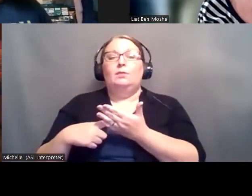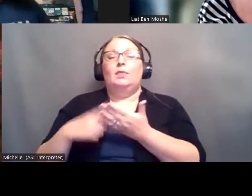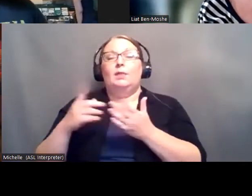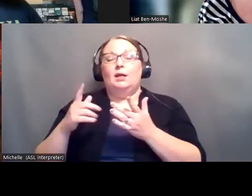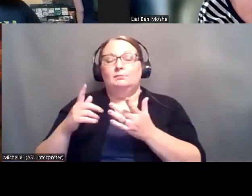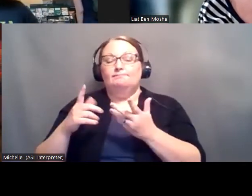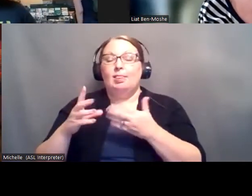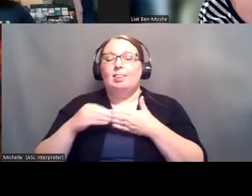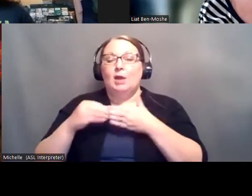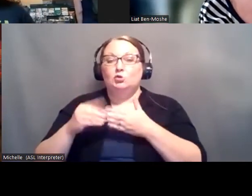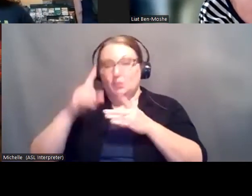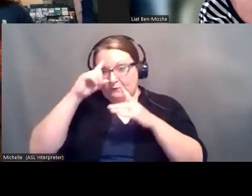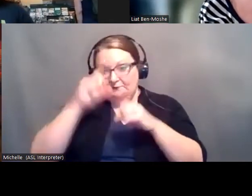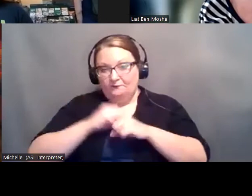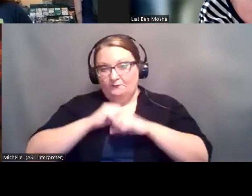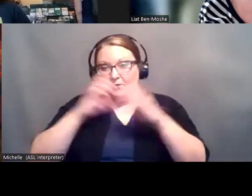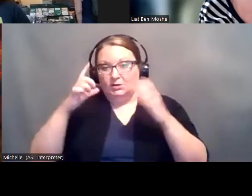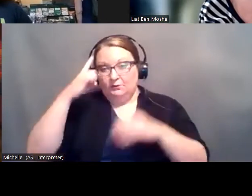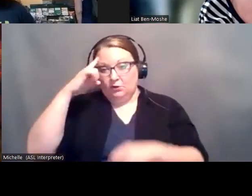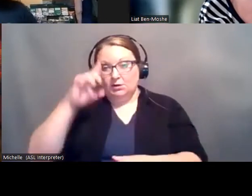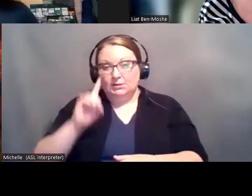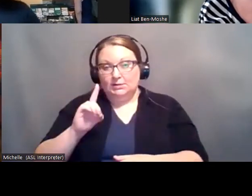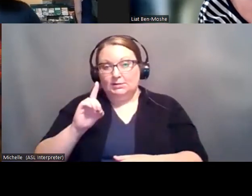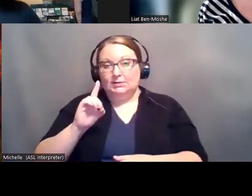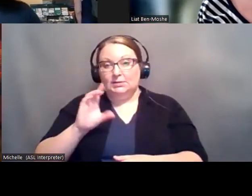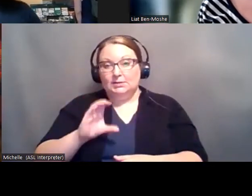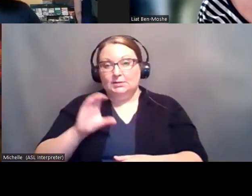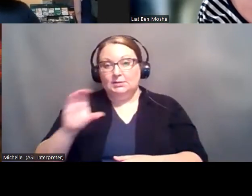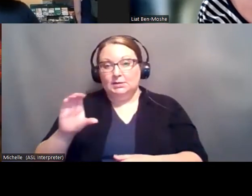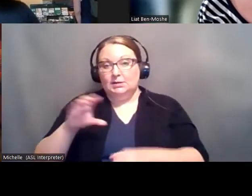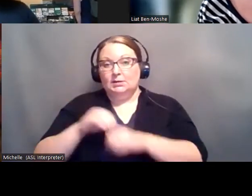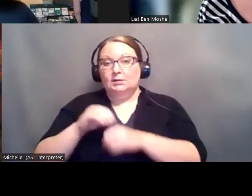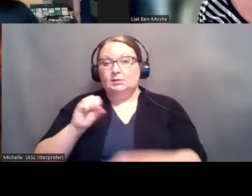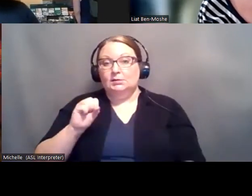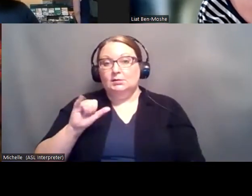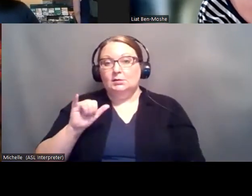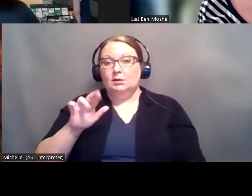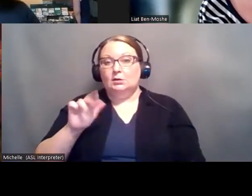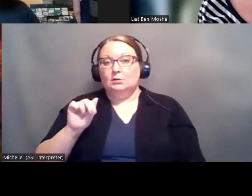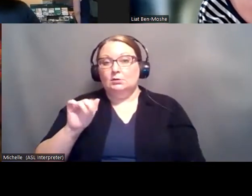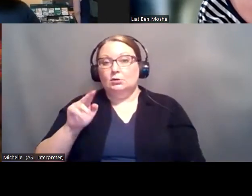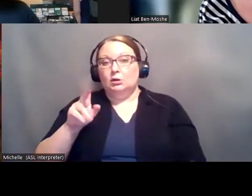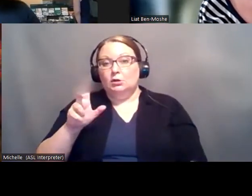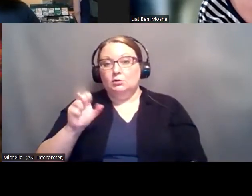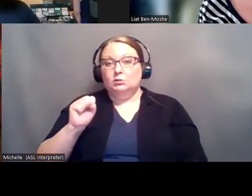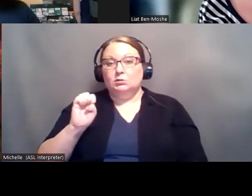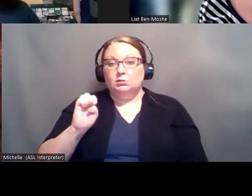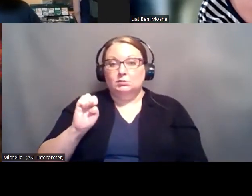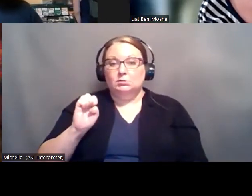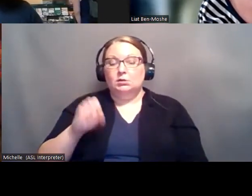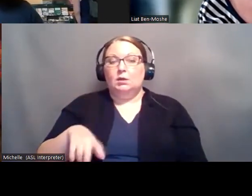up being the Disability Cultural Center at Syracuse. So to conclude, it was a very long journey,